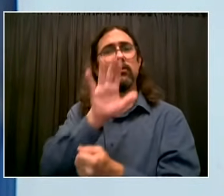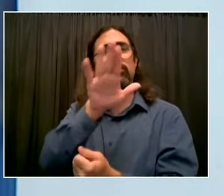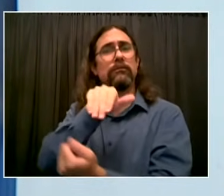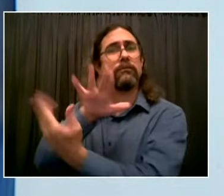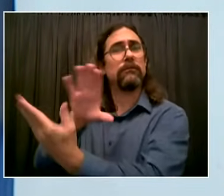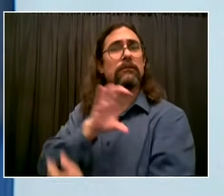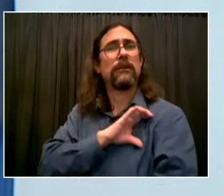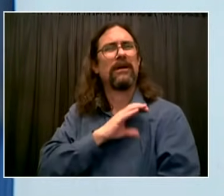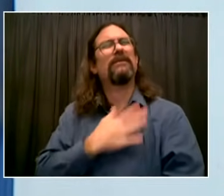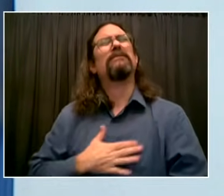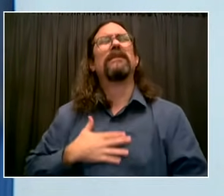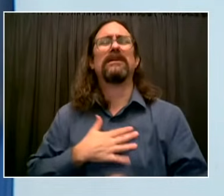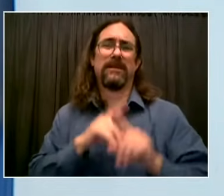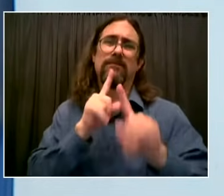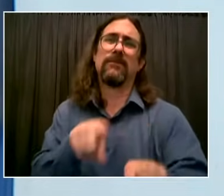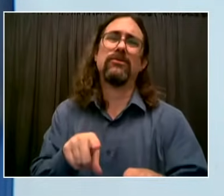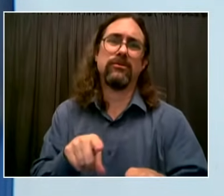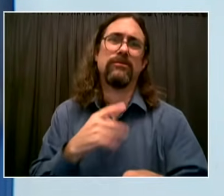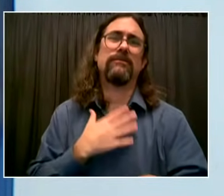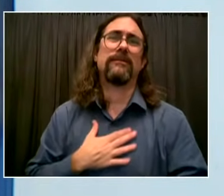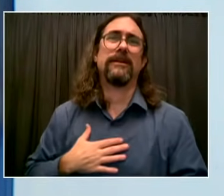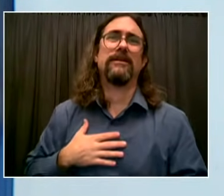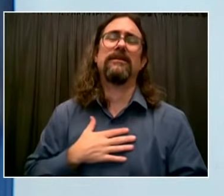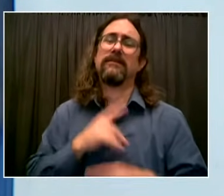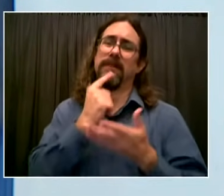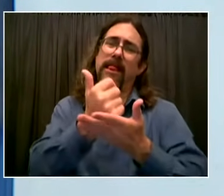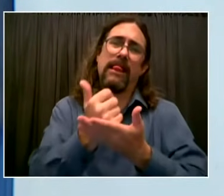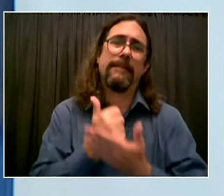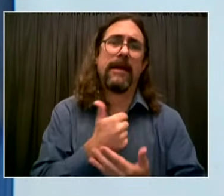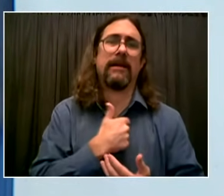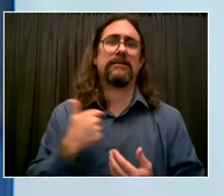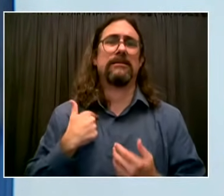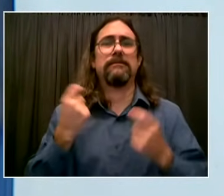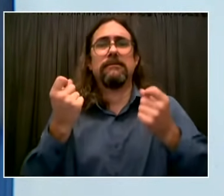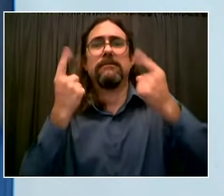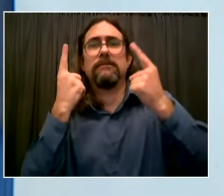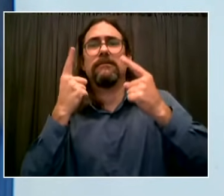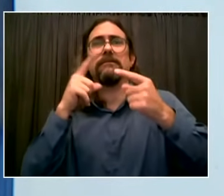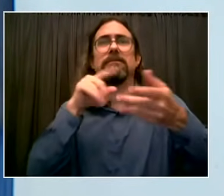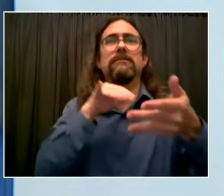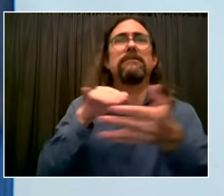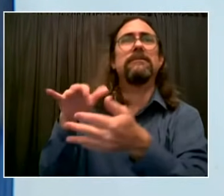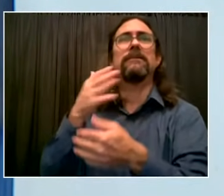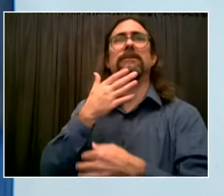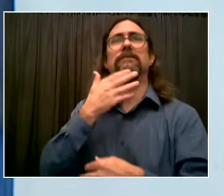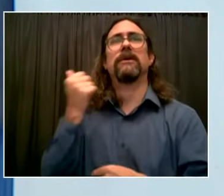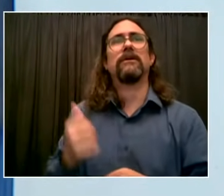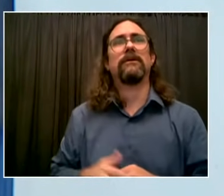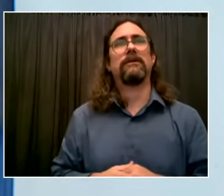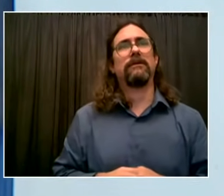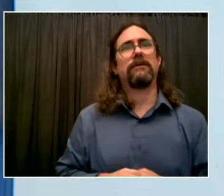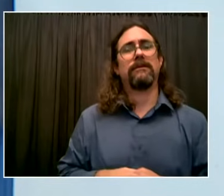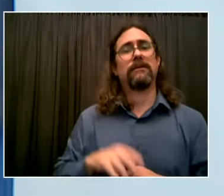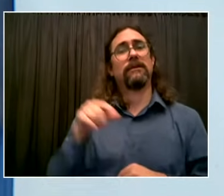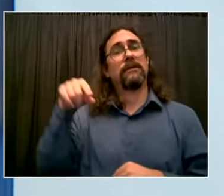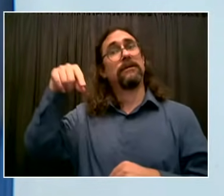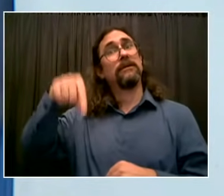HAPPY TO SAY THAT IN NOVEMBE R, I'M SORRY, I'M HAPPY TO SAY THIS MONTH, SEPTEMBER , WE ARE